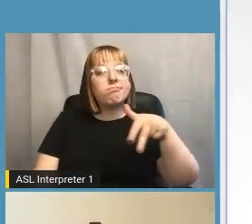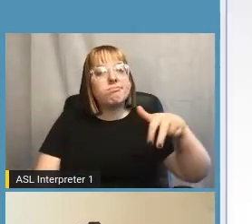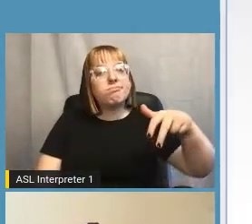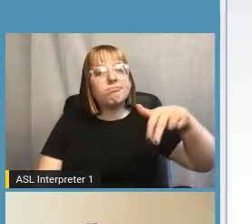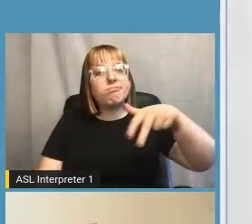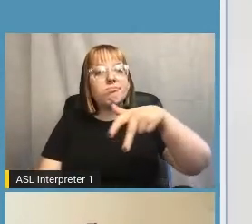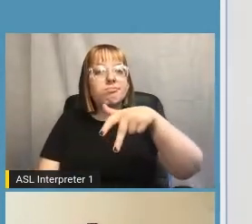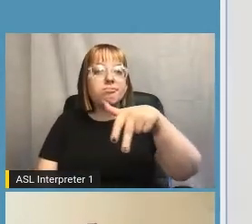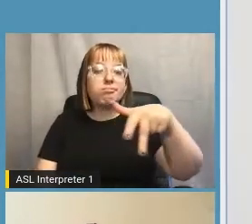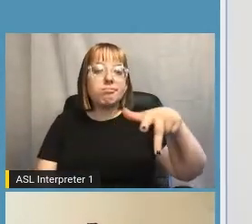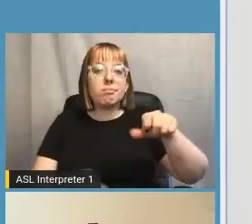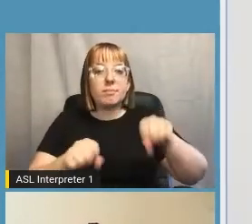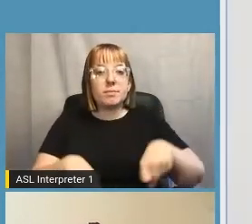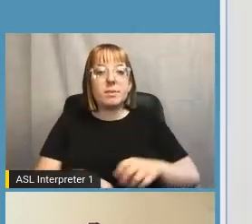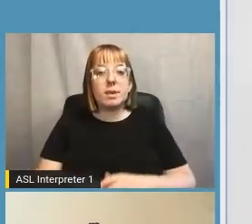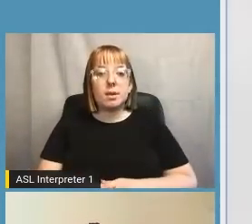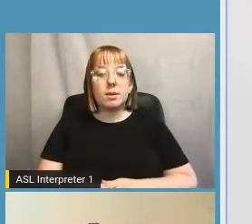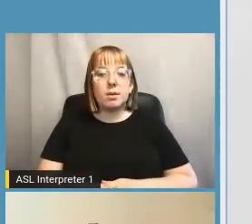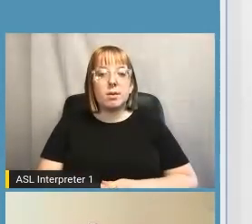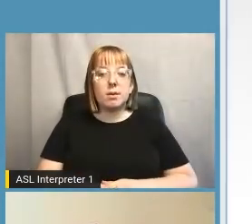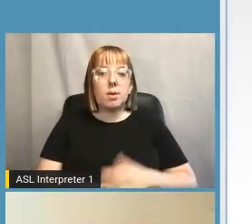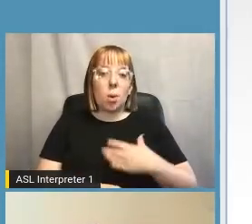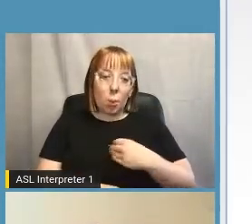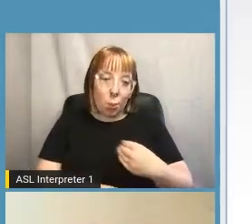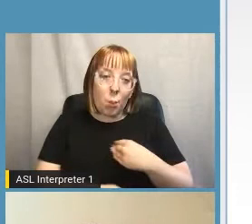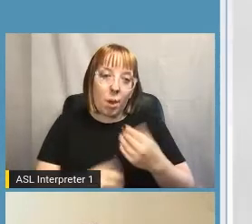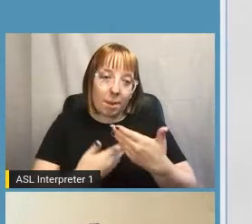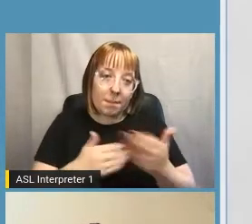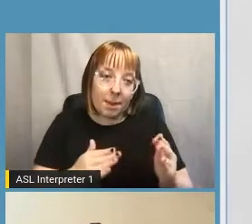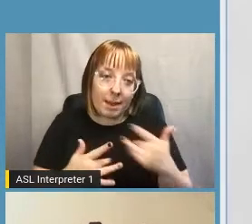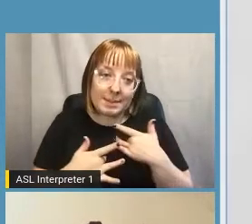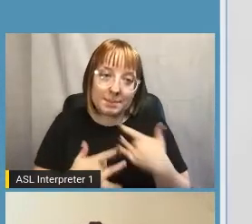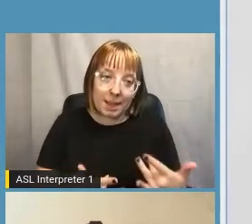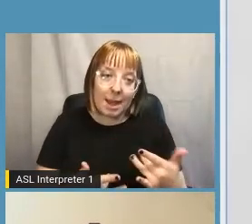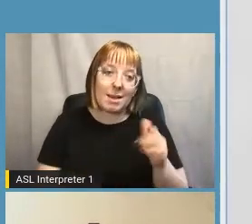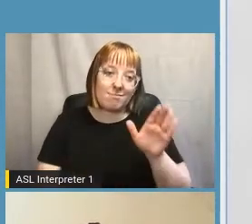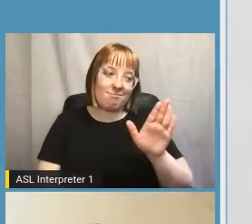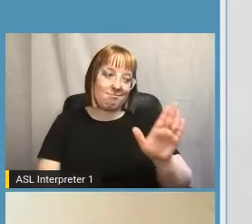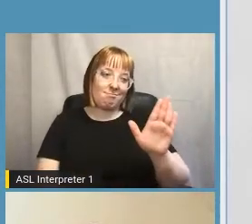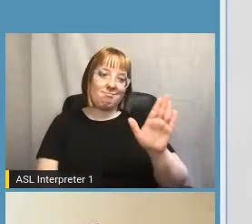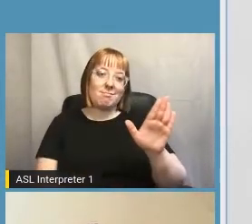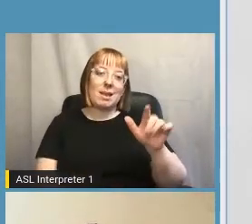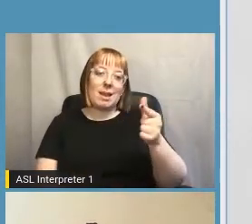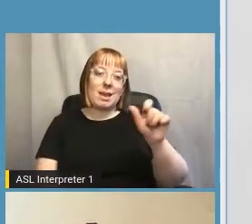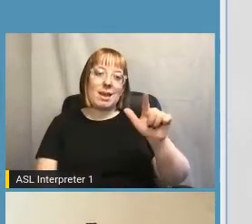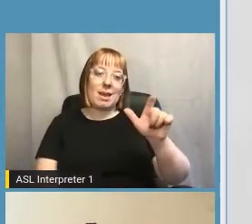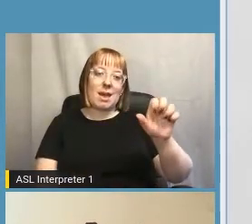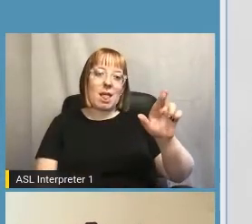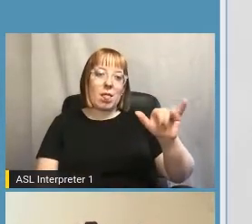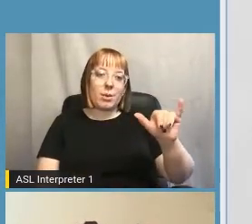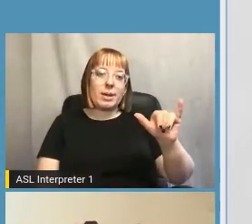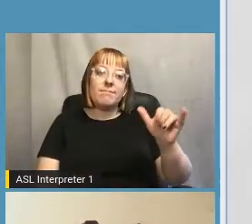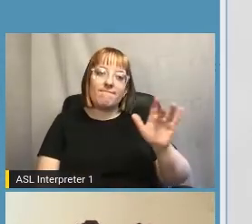but you are in a white box um typical gallery type of space that's given to you in constant matrix